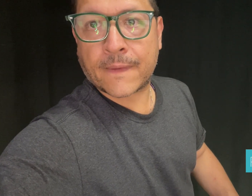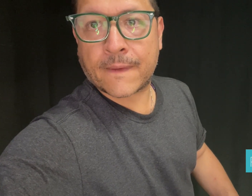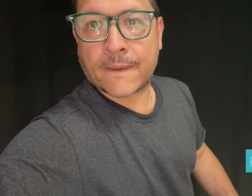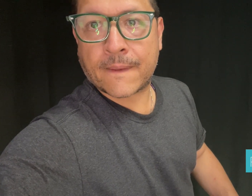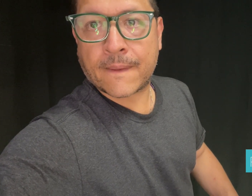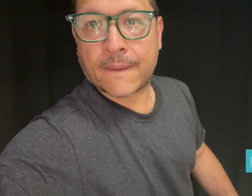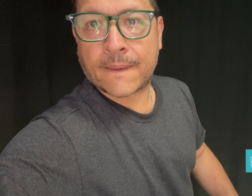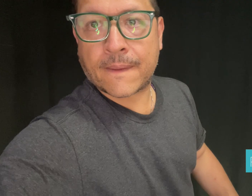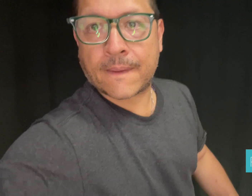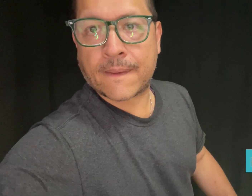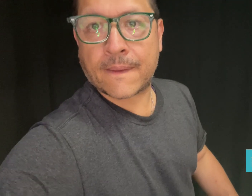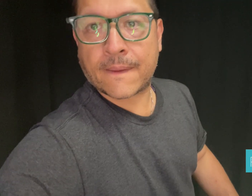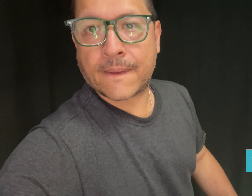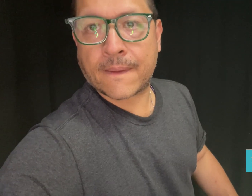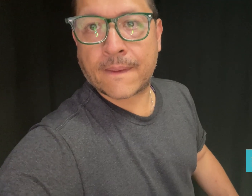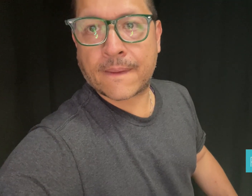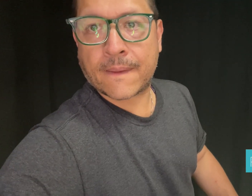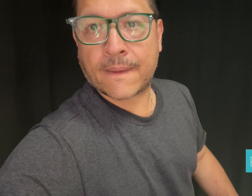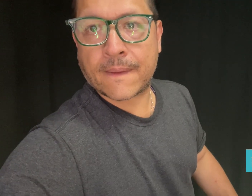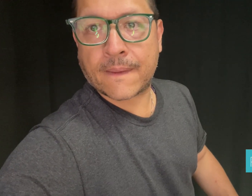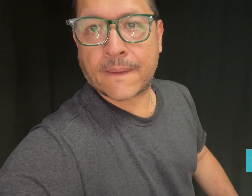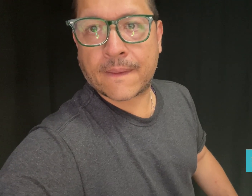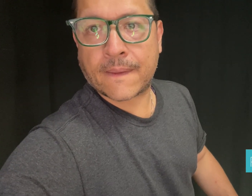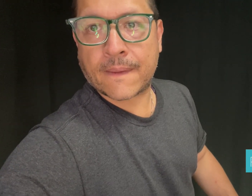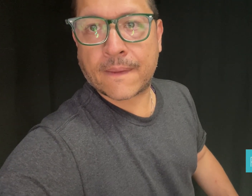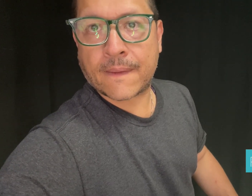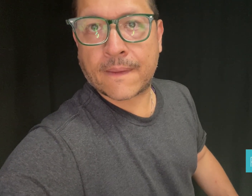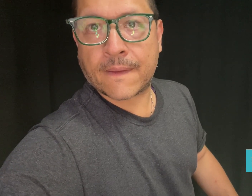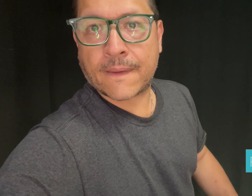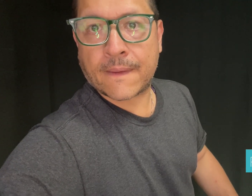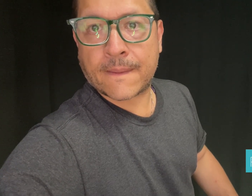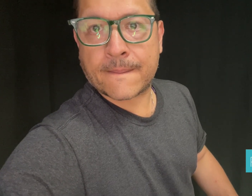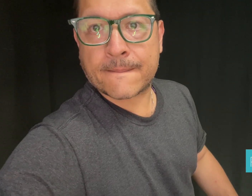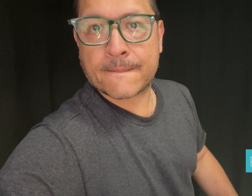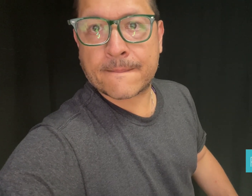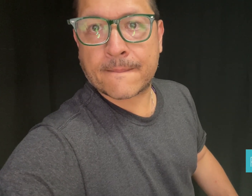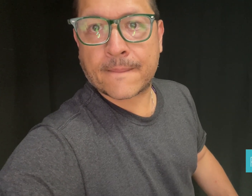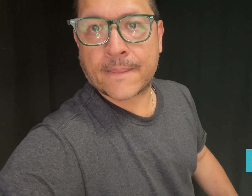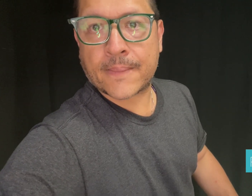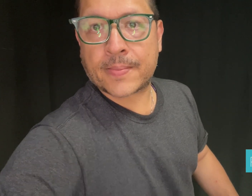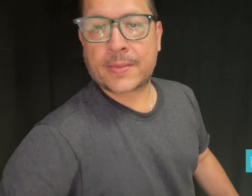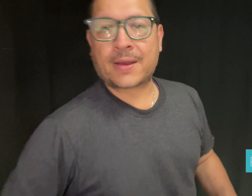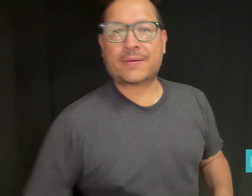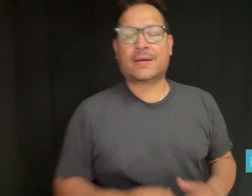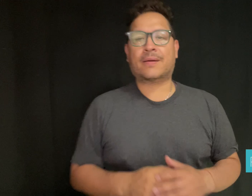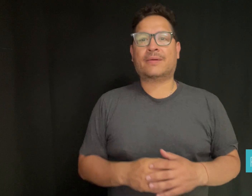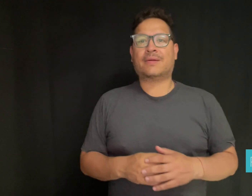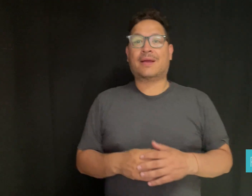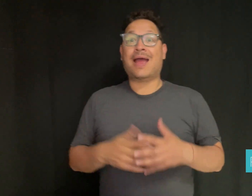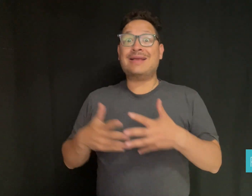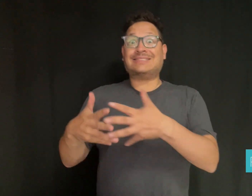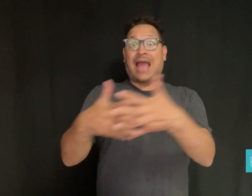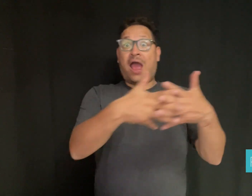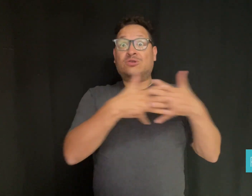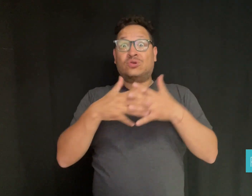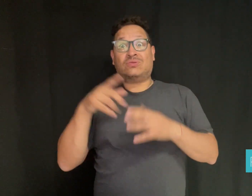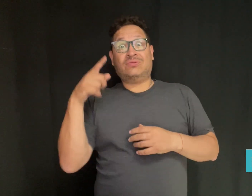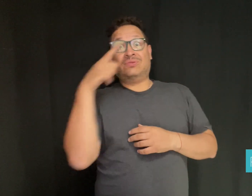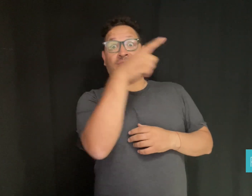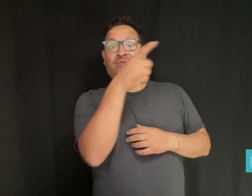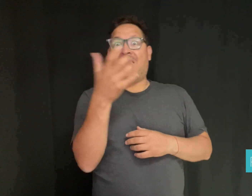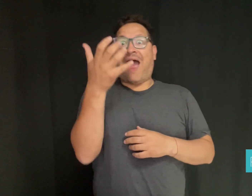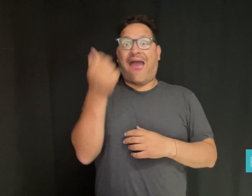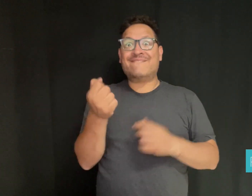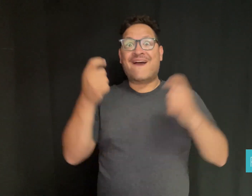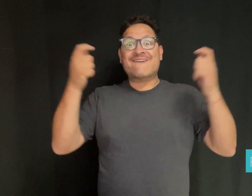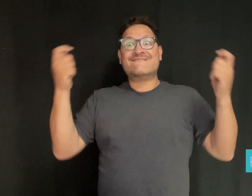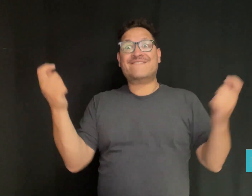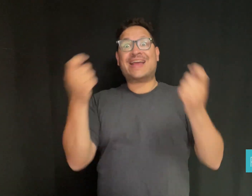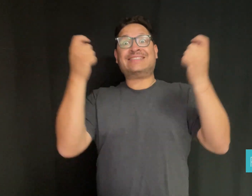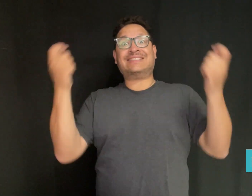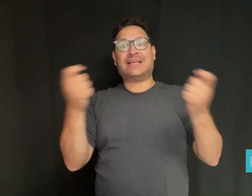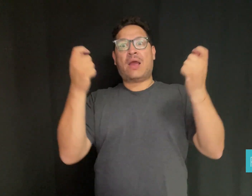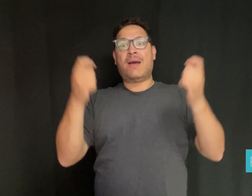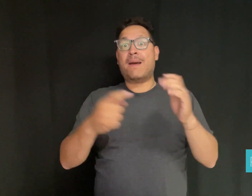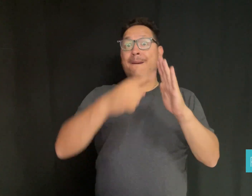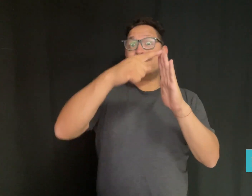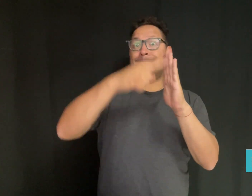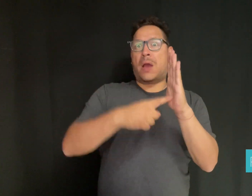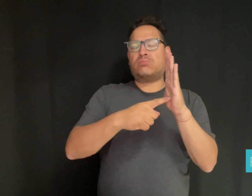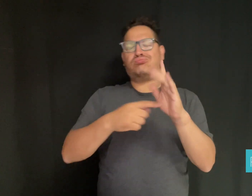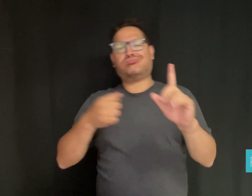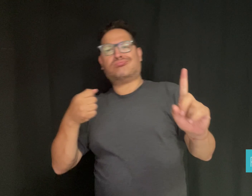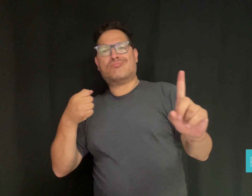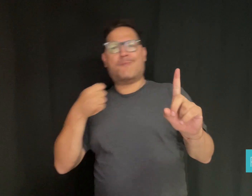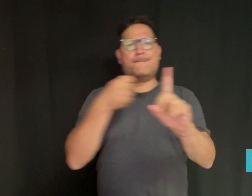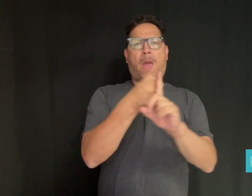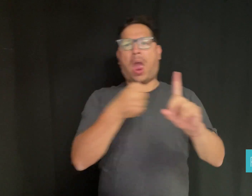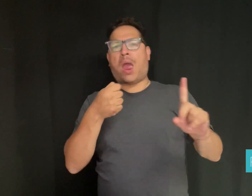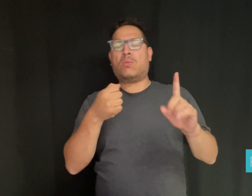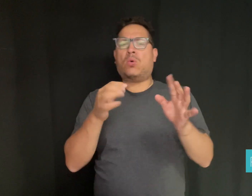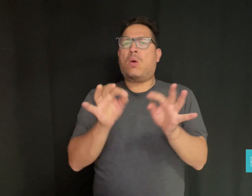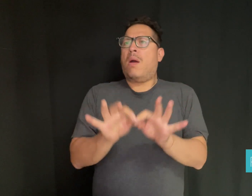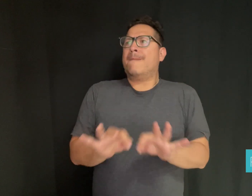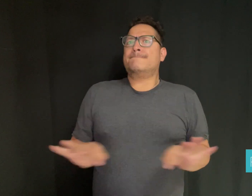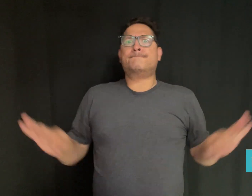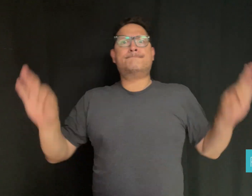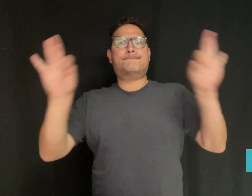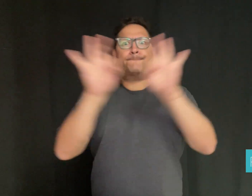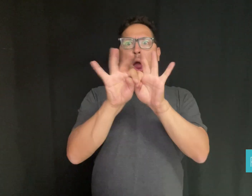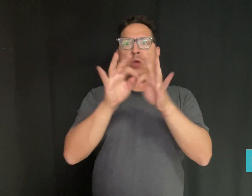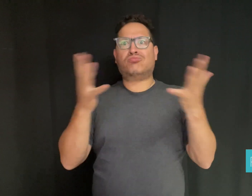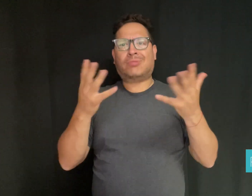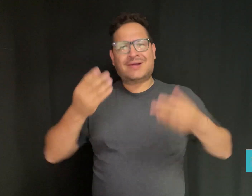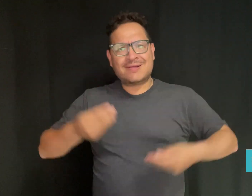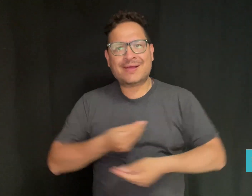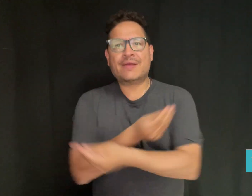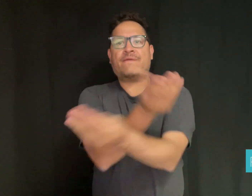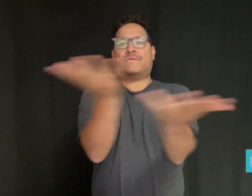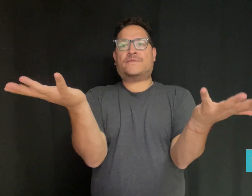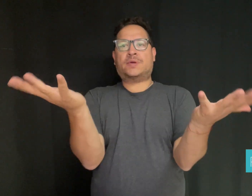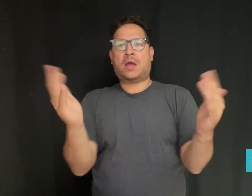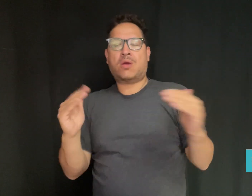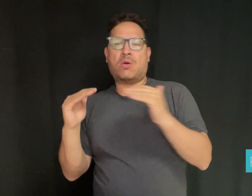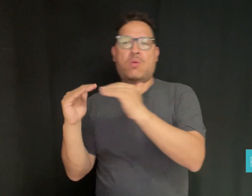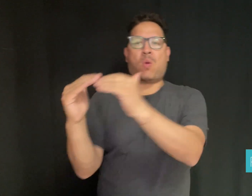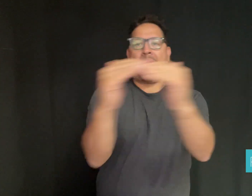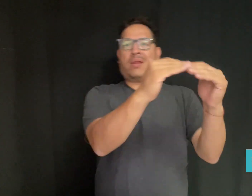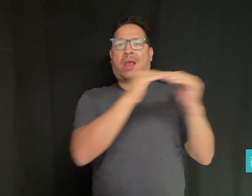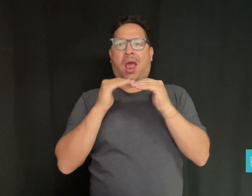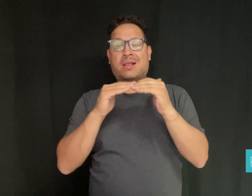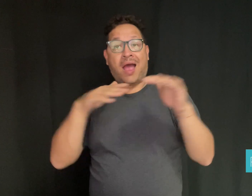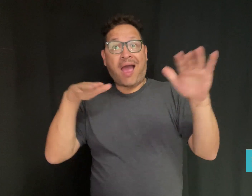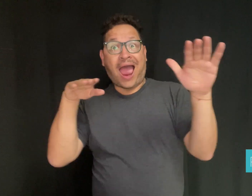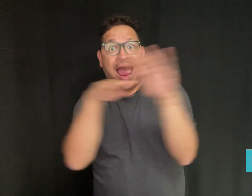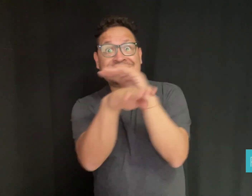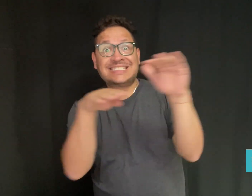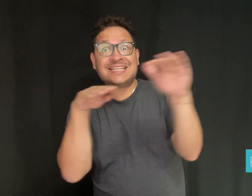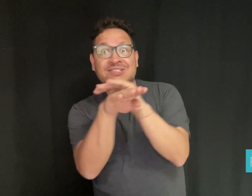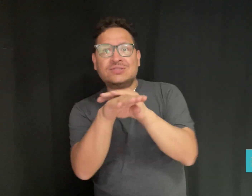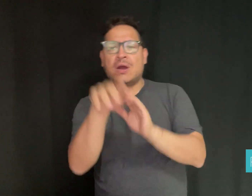World Congress of the World Federation of the Deaf,